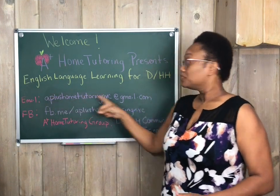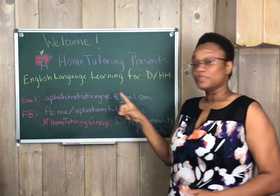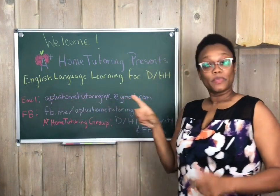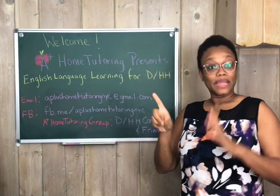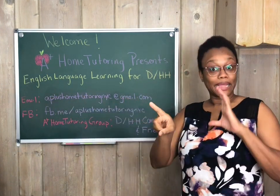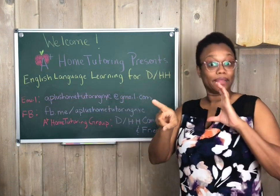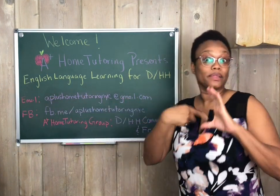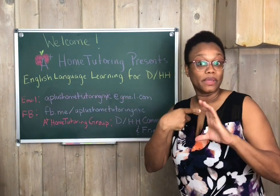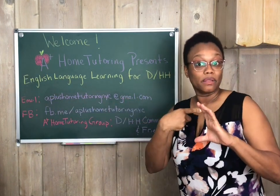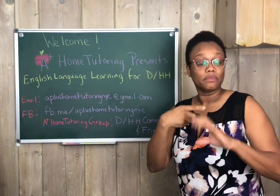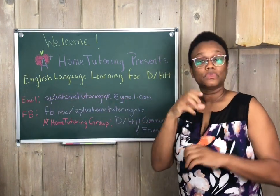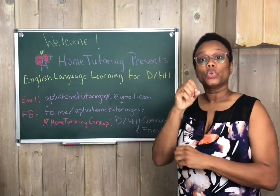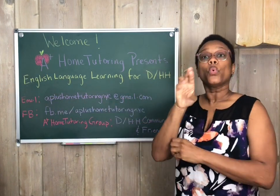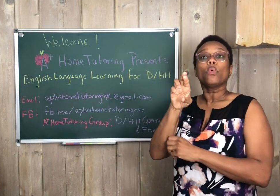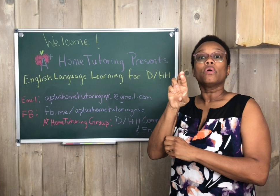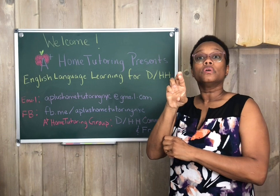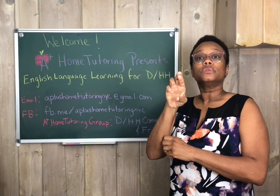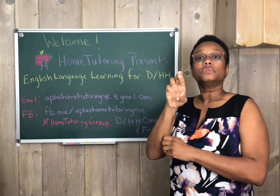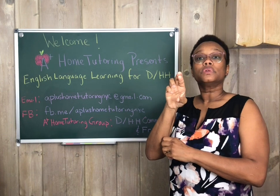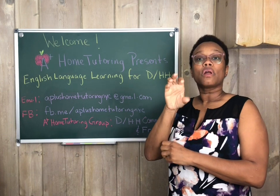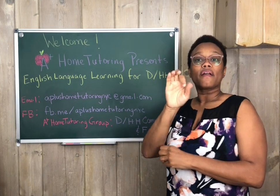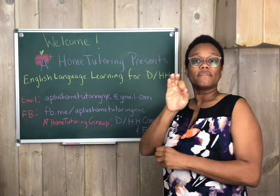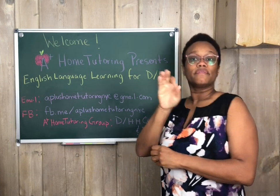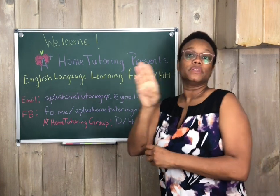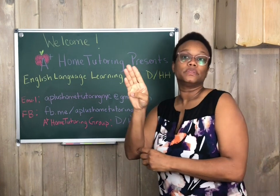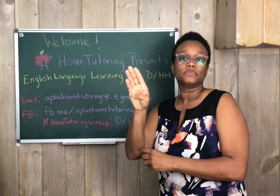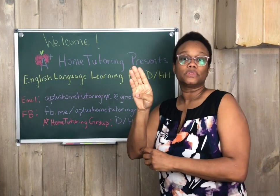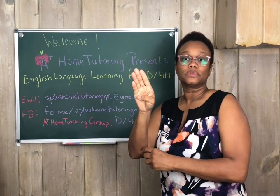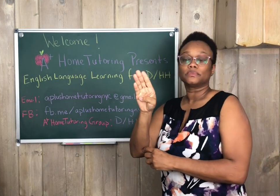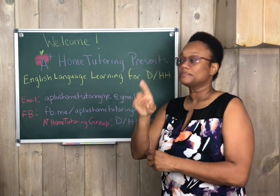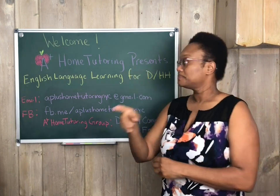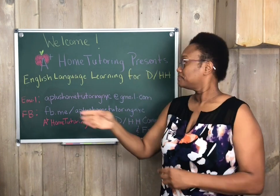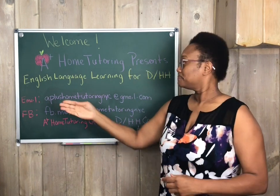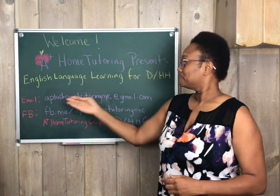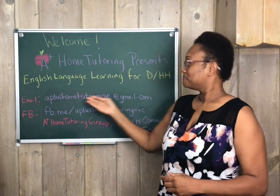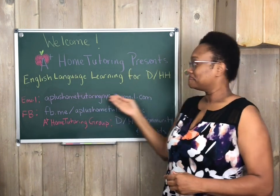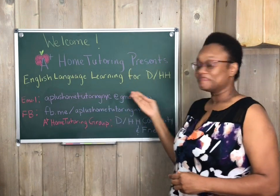Here's my email address or you can go on Facebook and